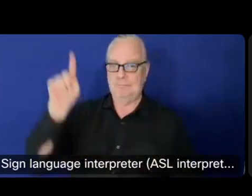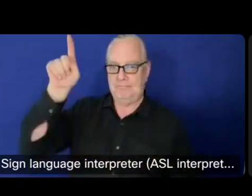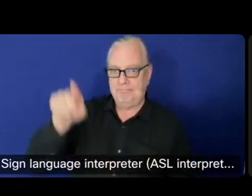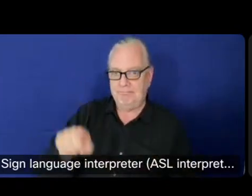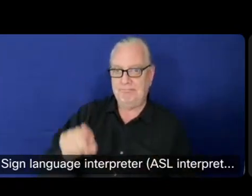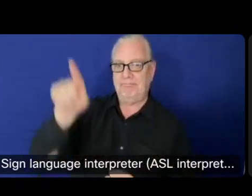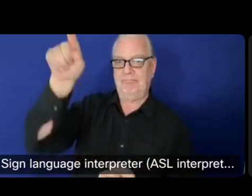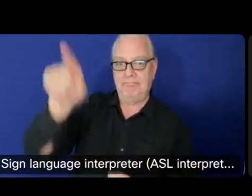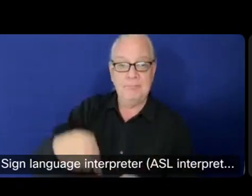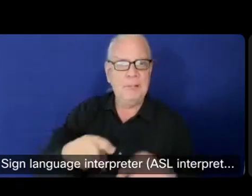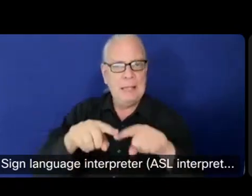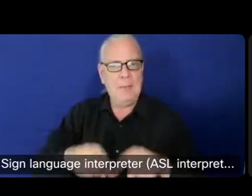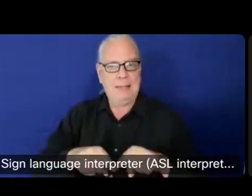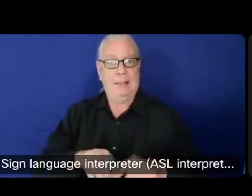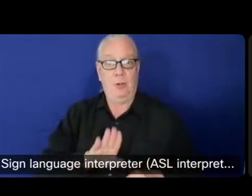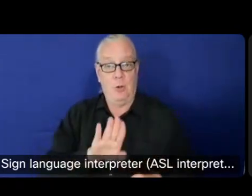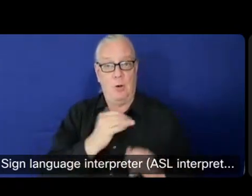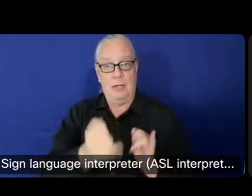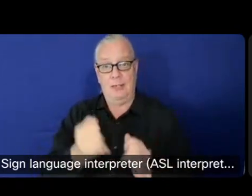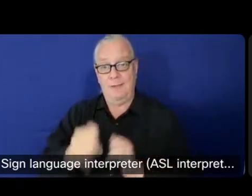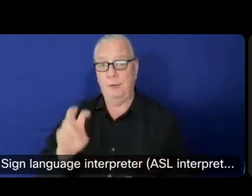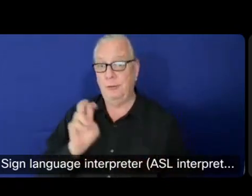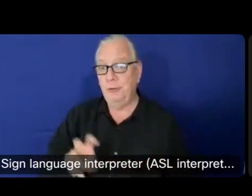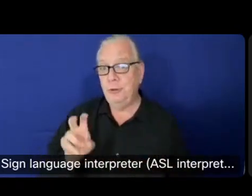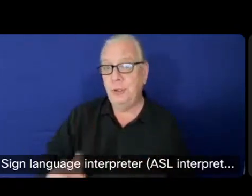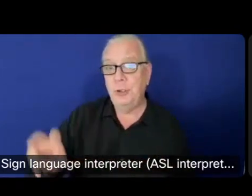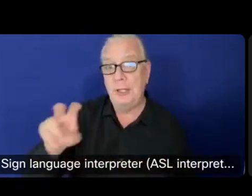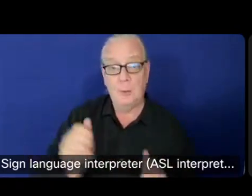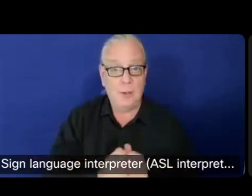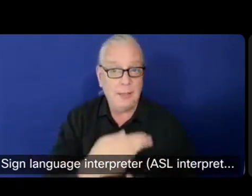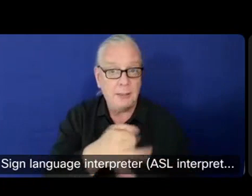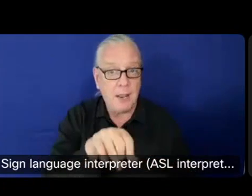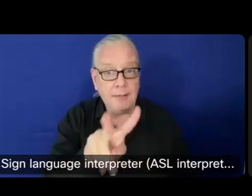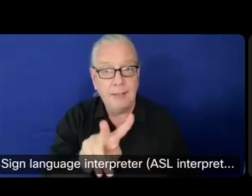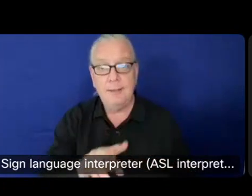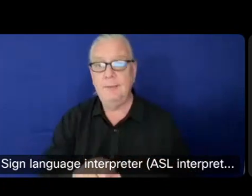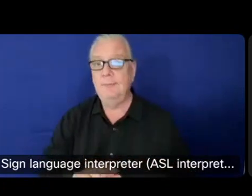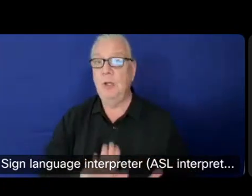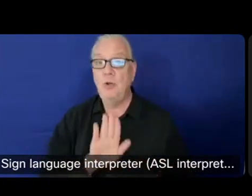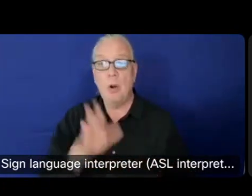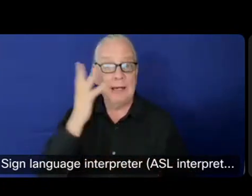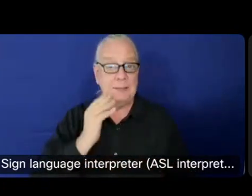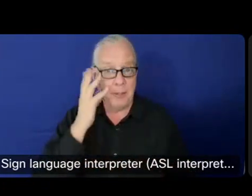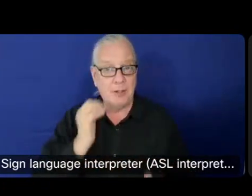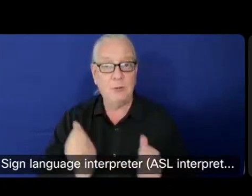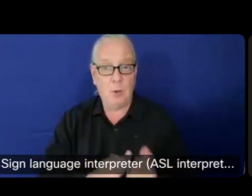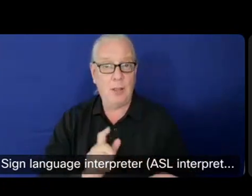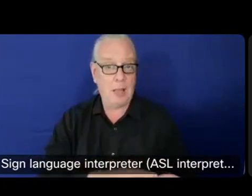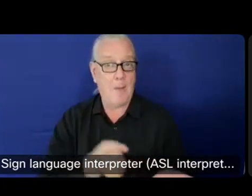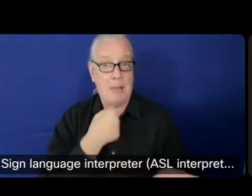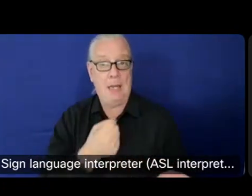journey, of your journey taking medication. And stigma is fluid,